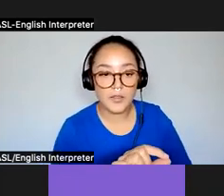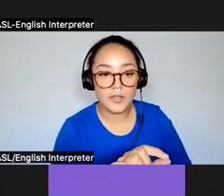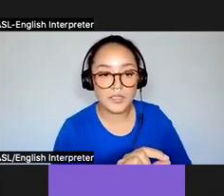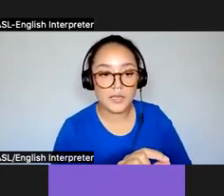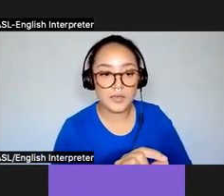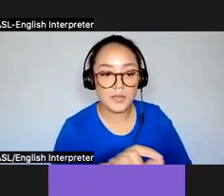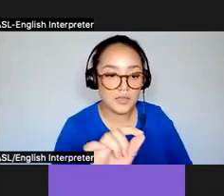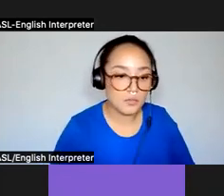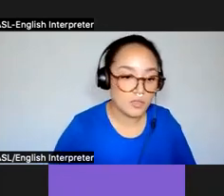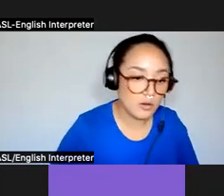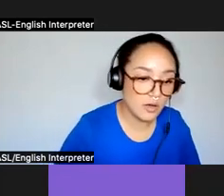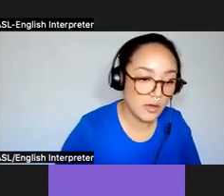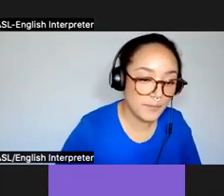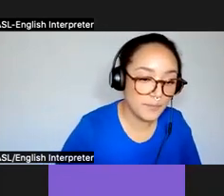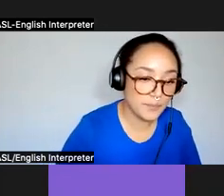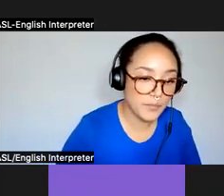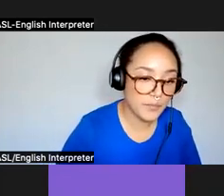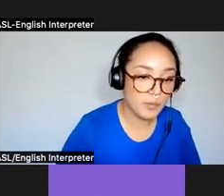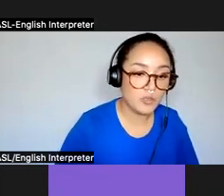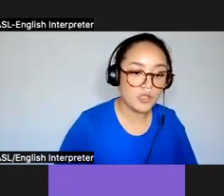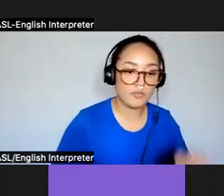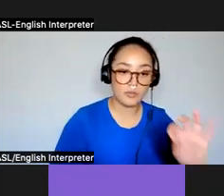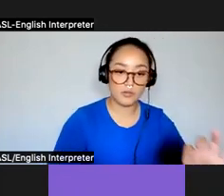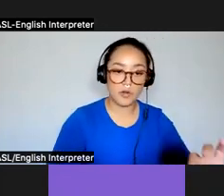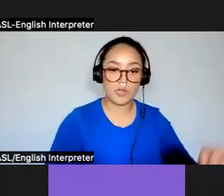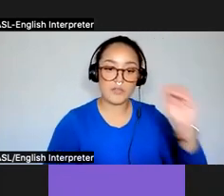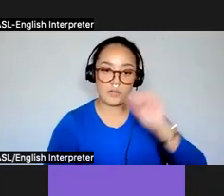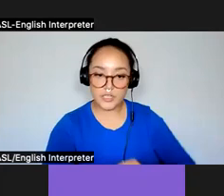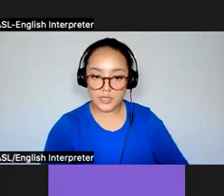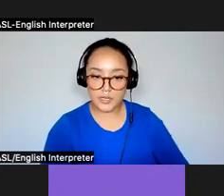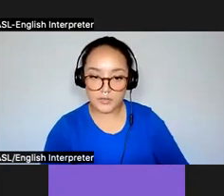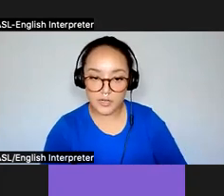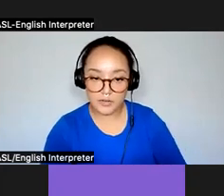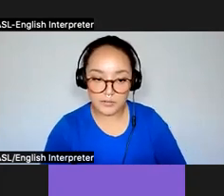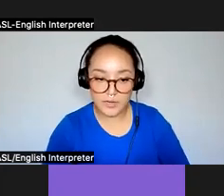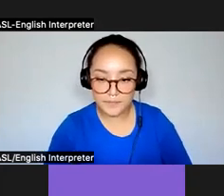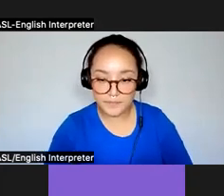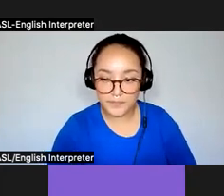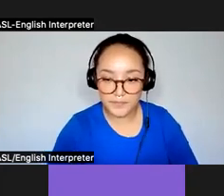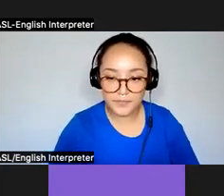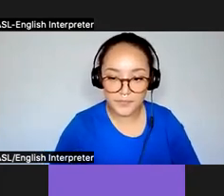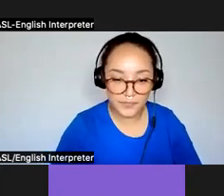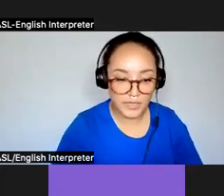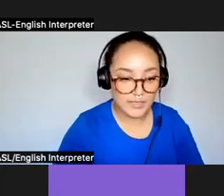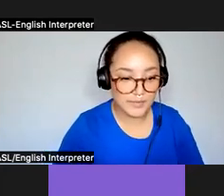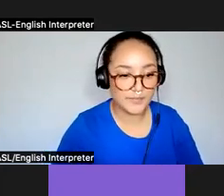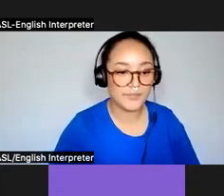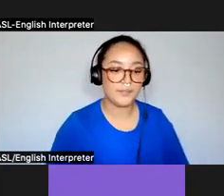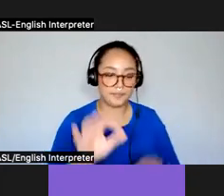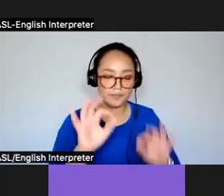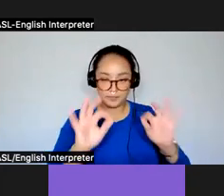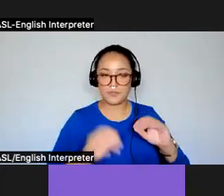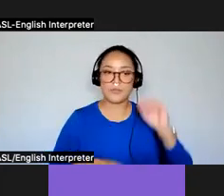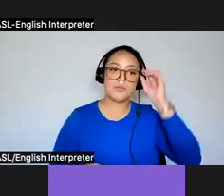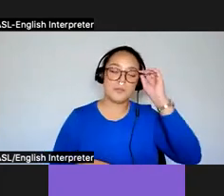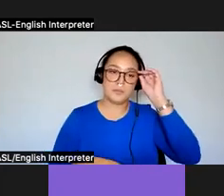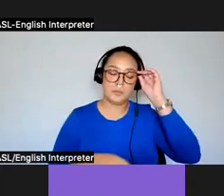This is was promotion from Toronto Arts Foundation. Can you start from there? Yep. Thanks.